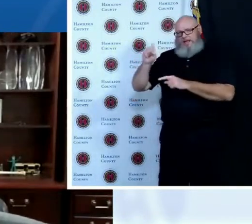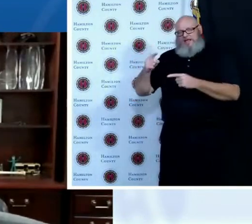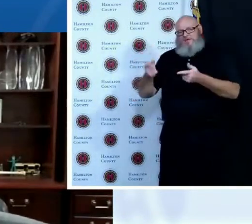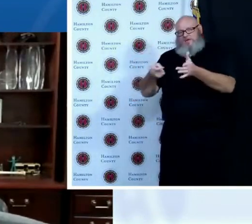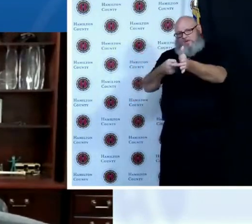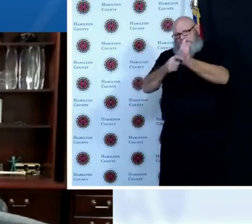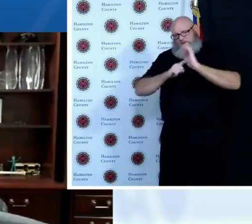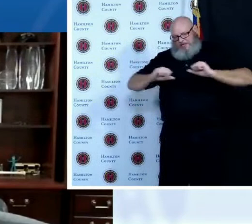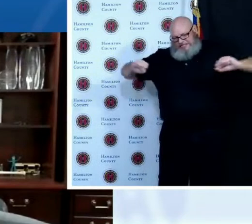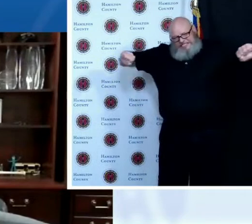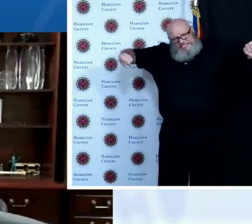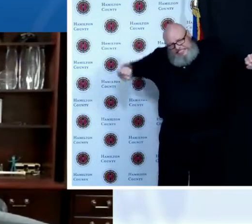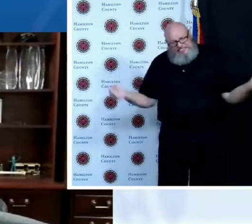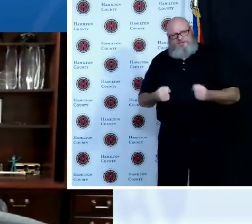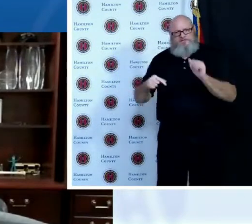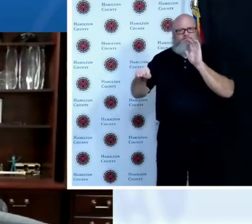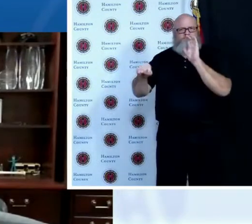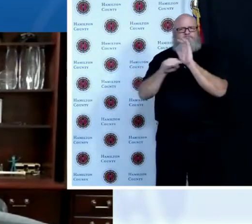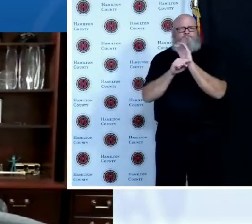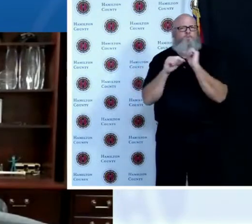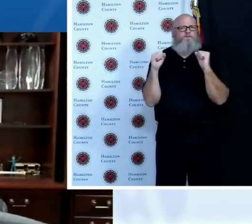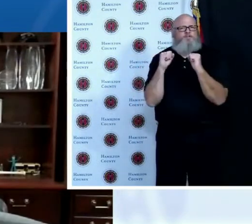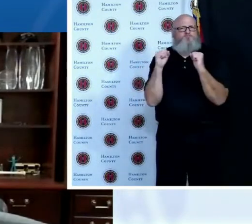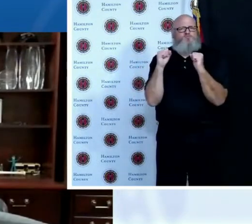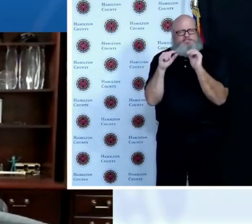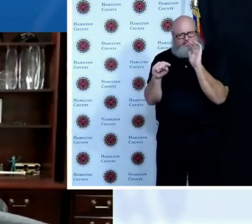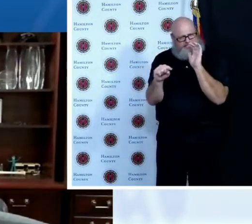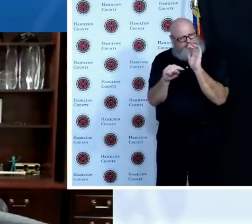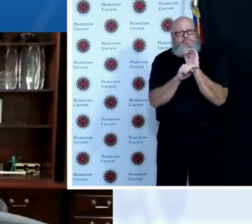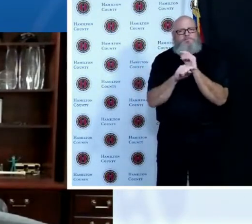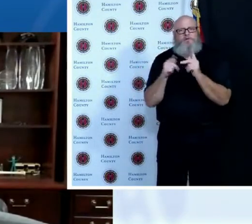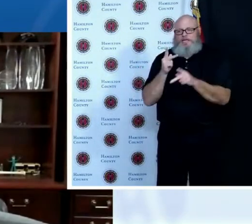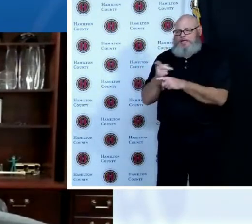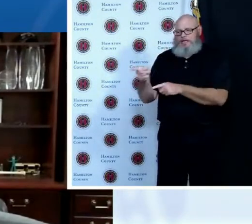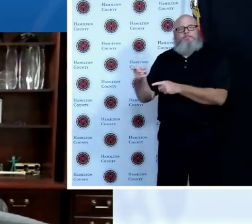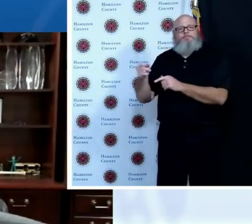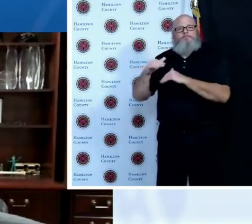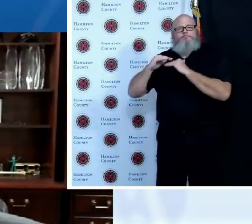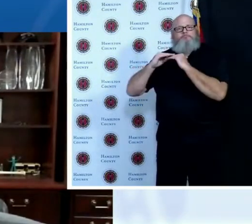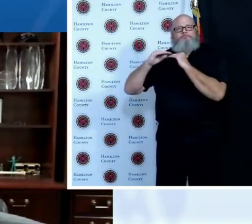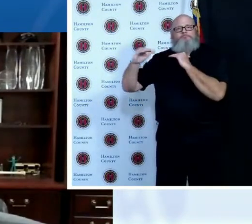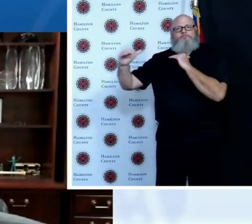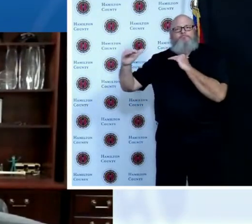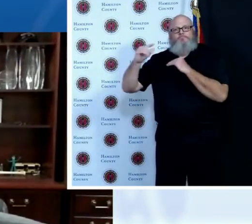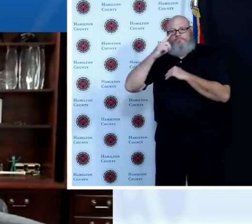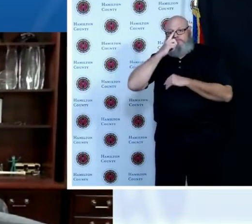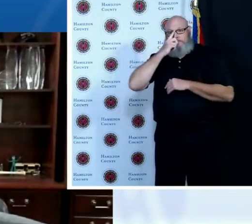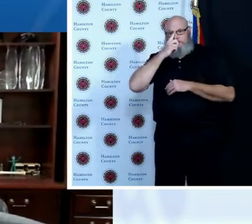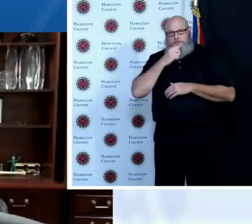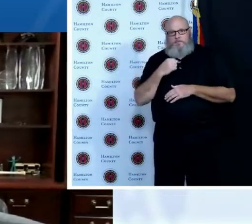arrange that people get the second dose as well so there's not an insignificant amount of logistics